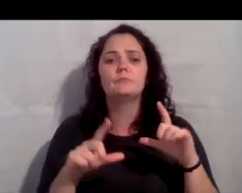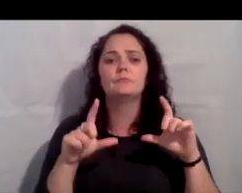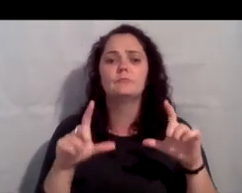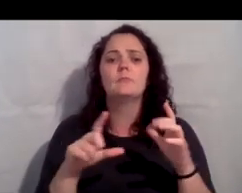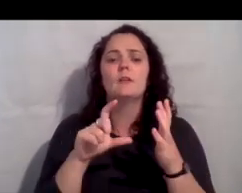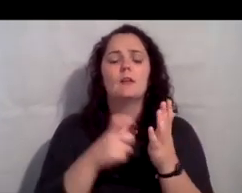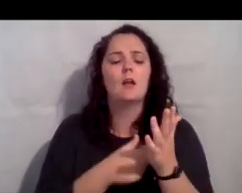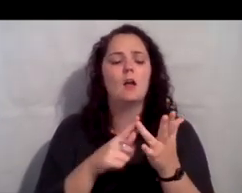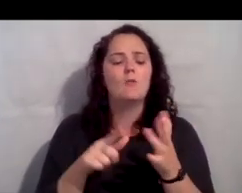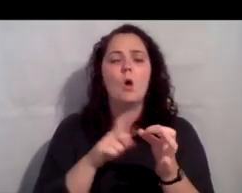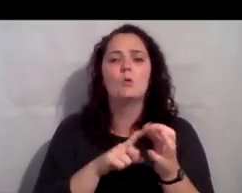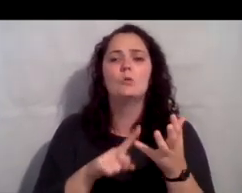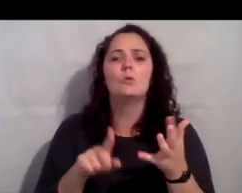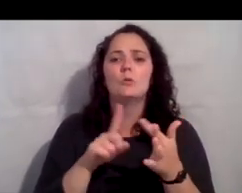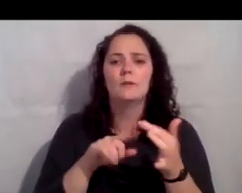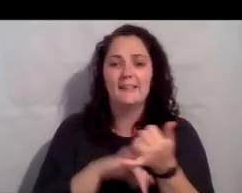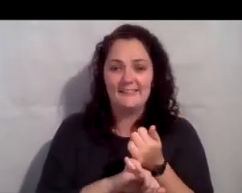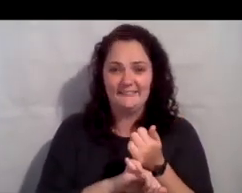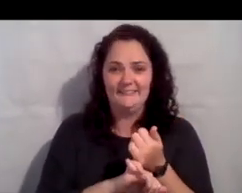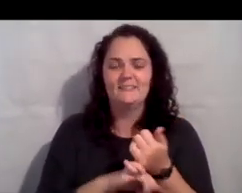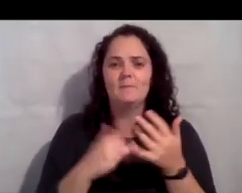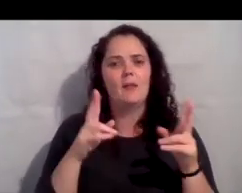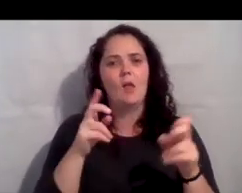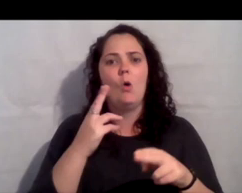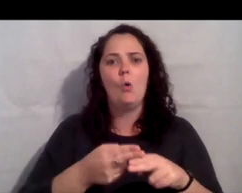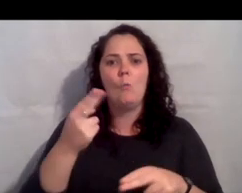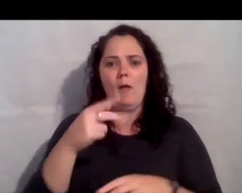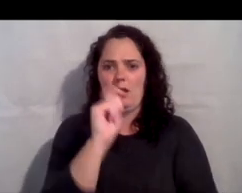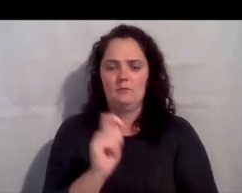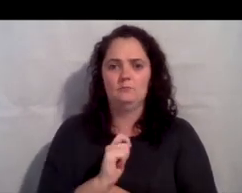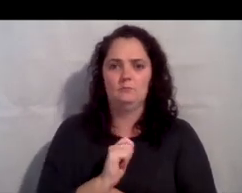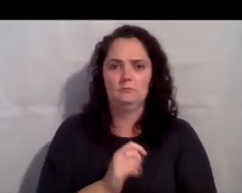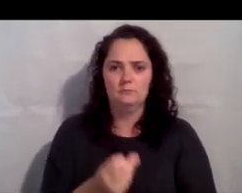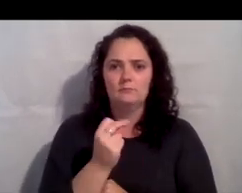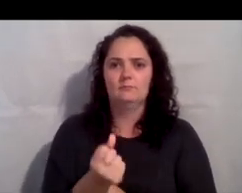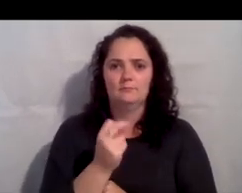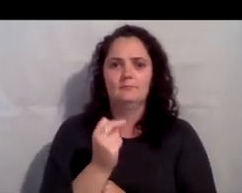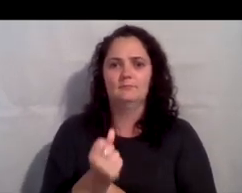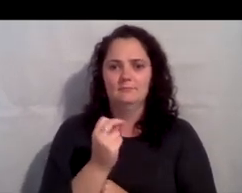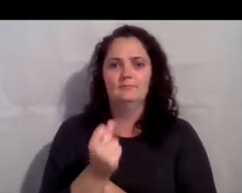in French C-R-O-Q-U-I-S, a quick sketch. It's gestural, it's immediate and I'm going to keep saying that word